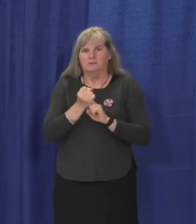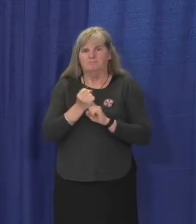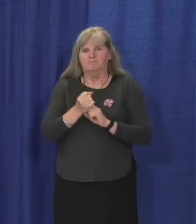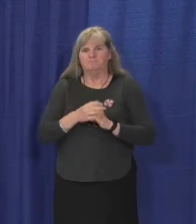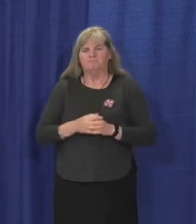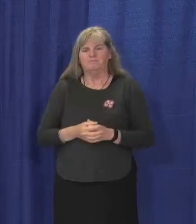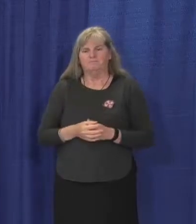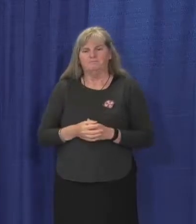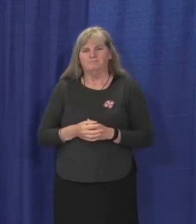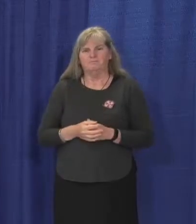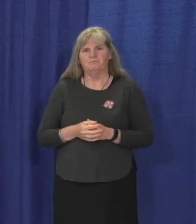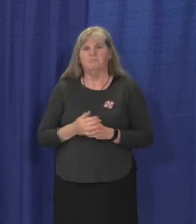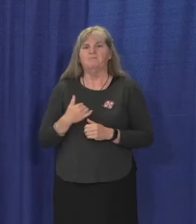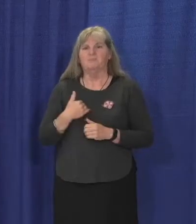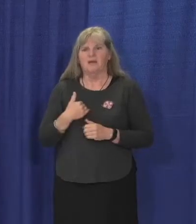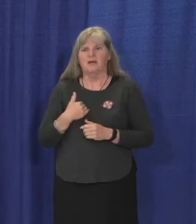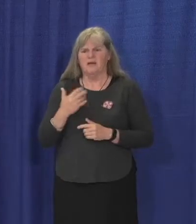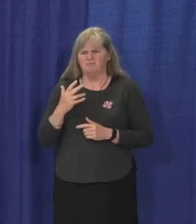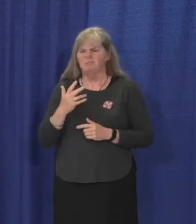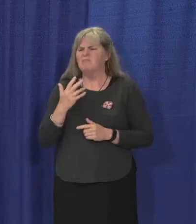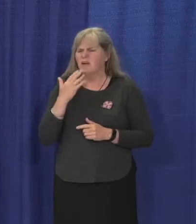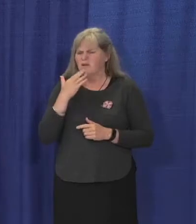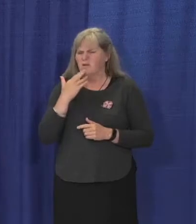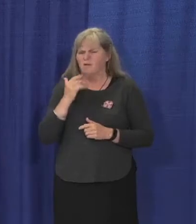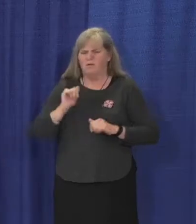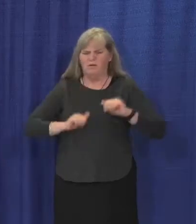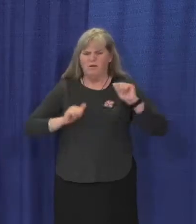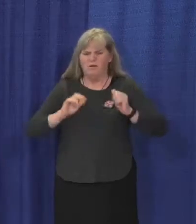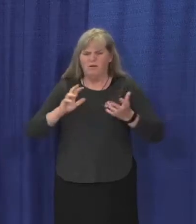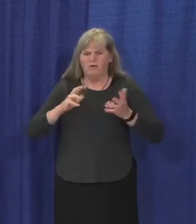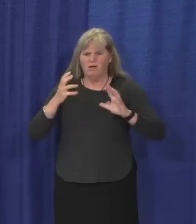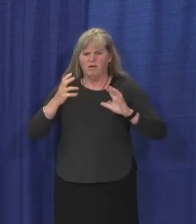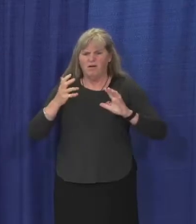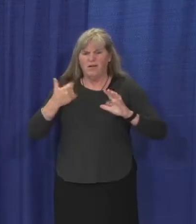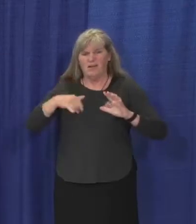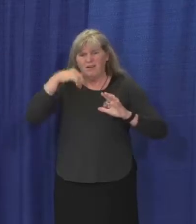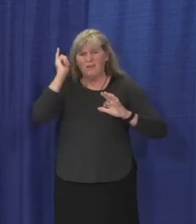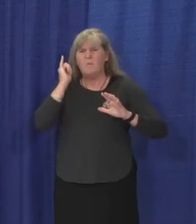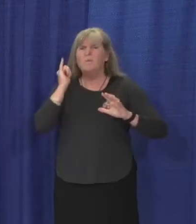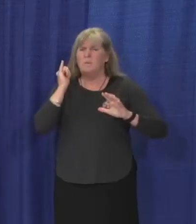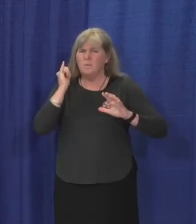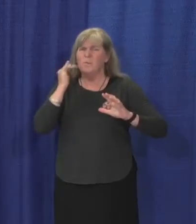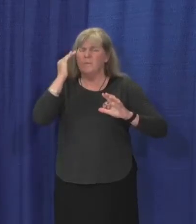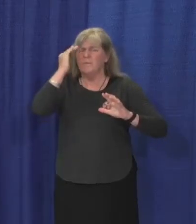situation. There is a great deal of disruption and uncertainty in